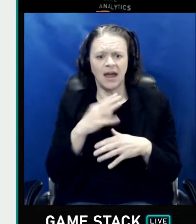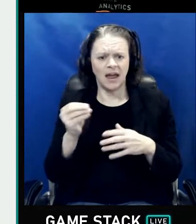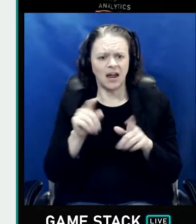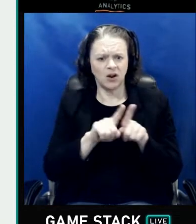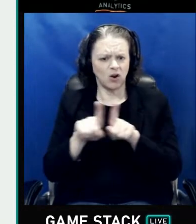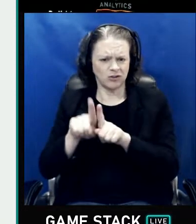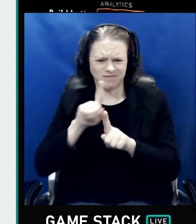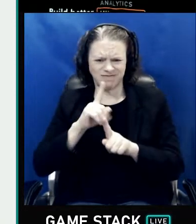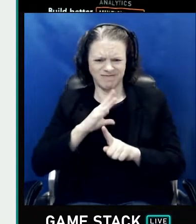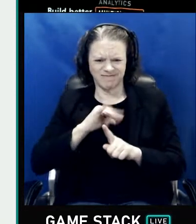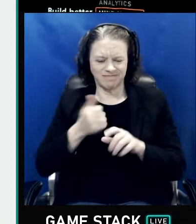custom network.